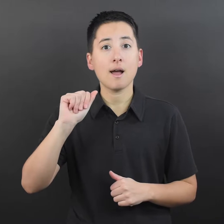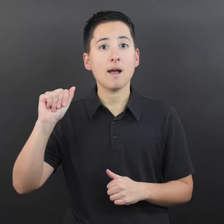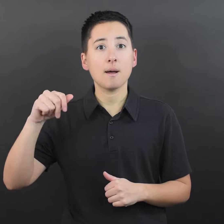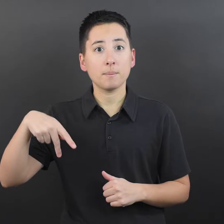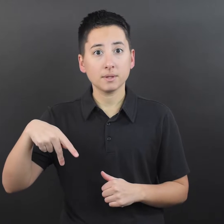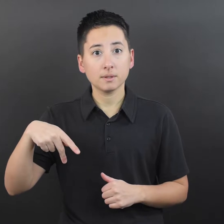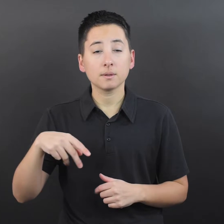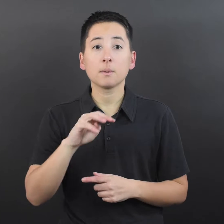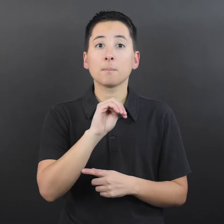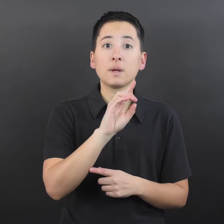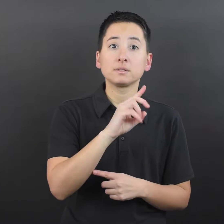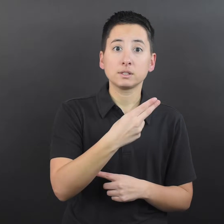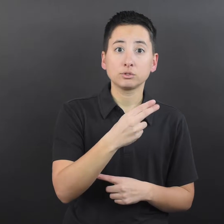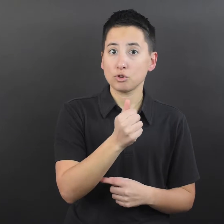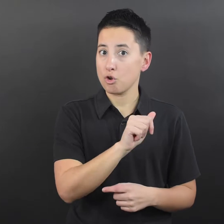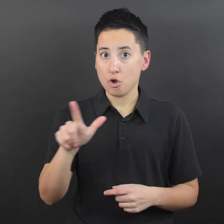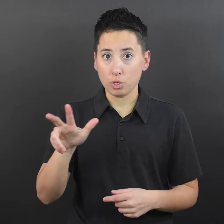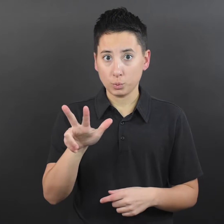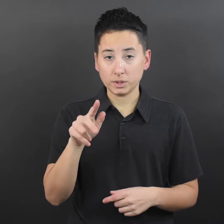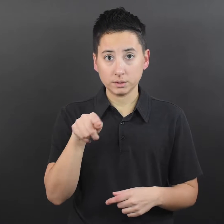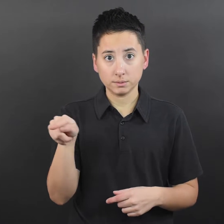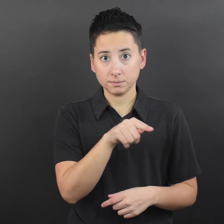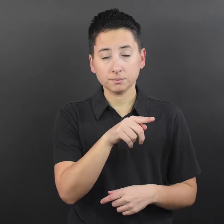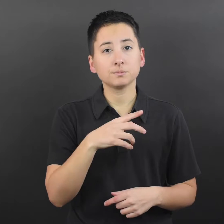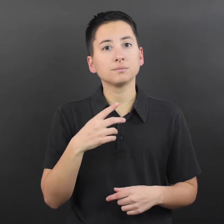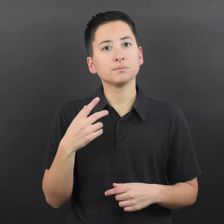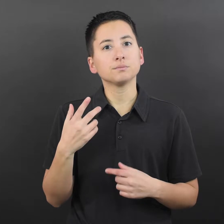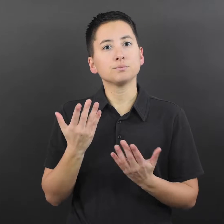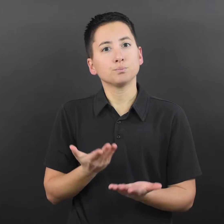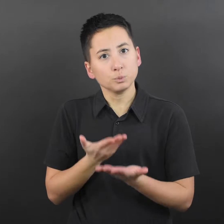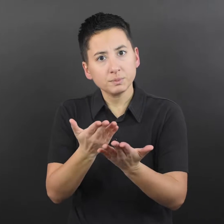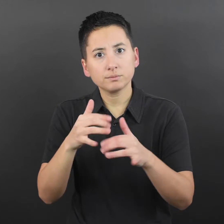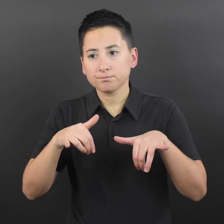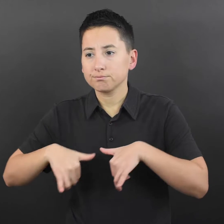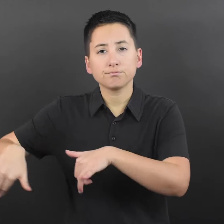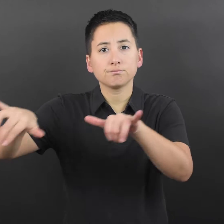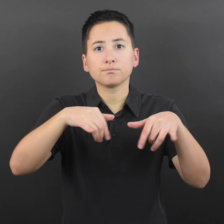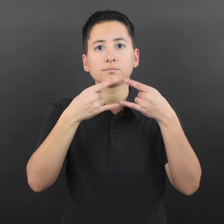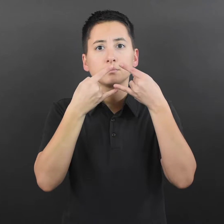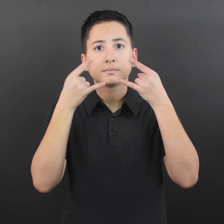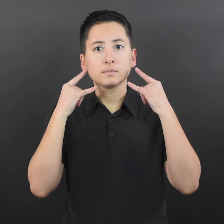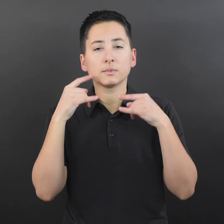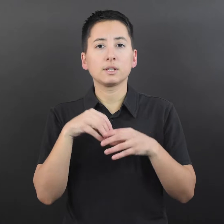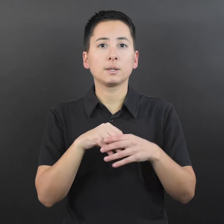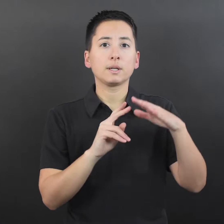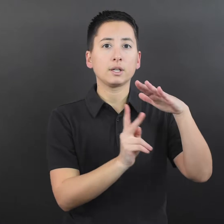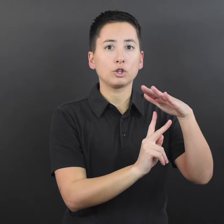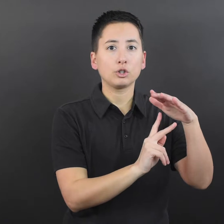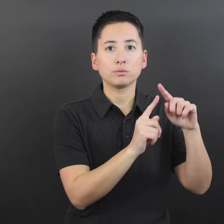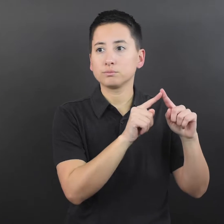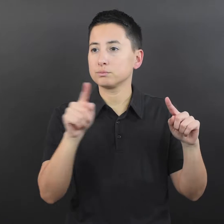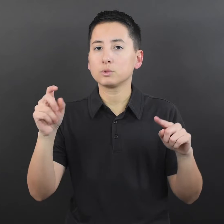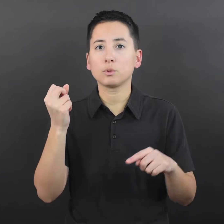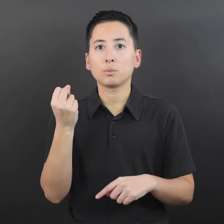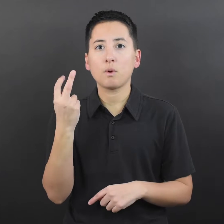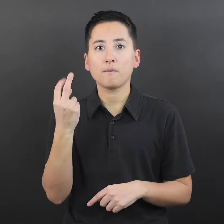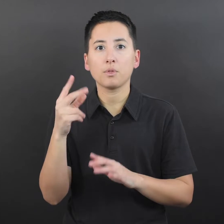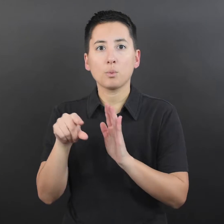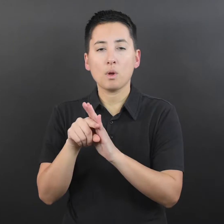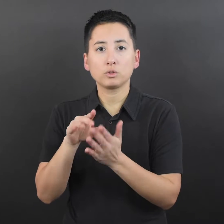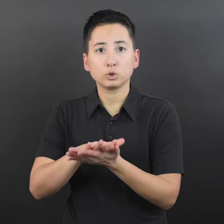the American Academy of Pediatrics and MDH all recommend universal masking in all K-12 schools.